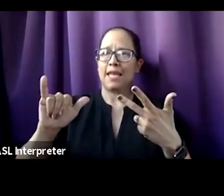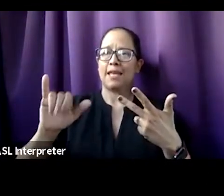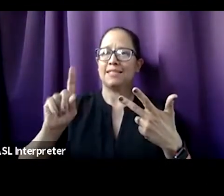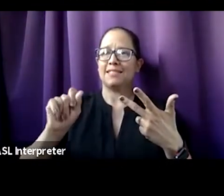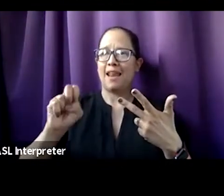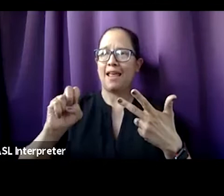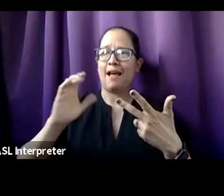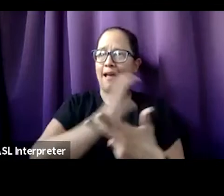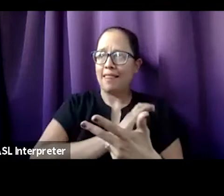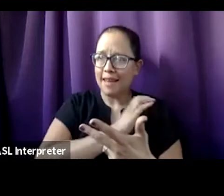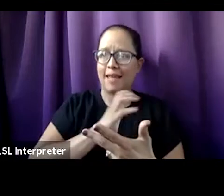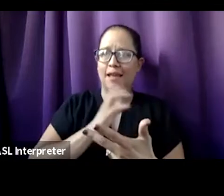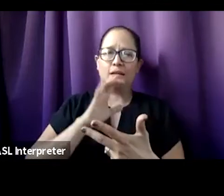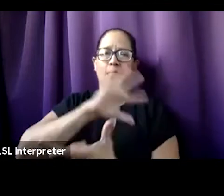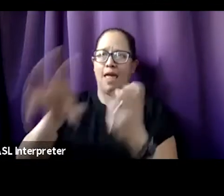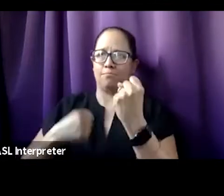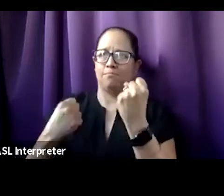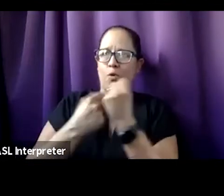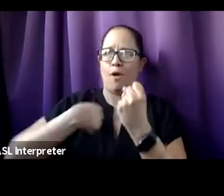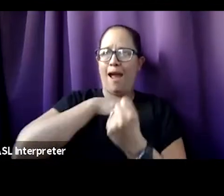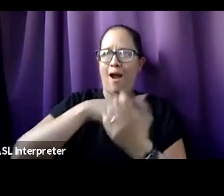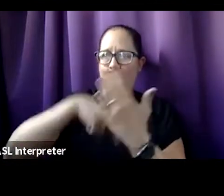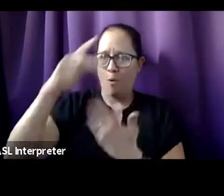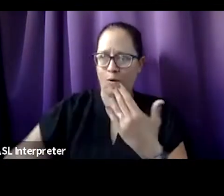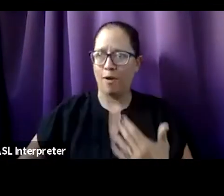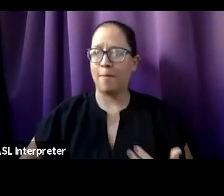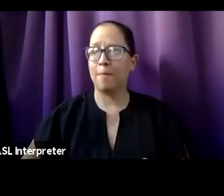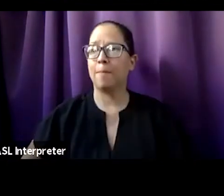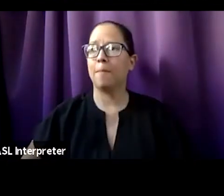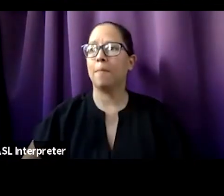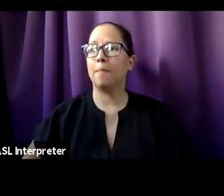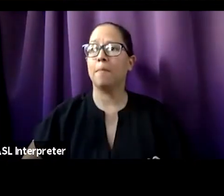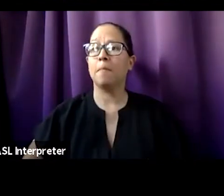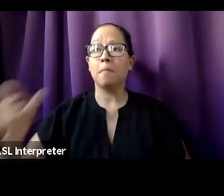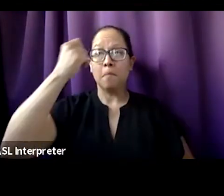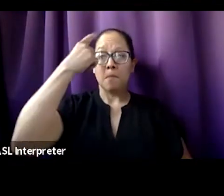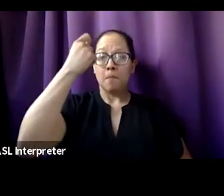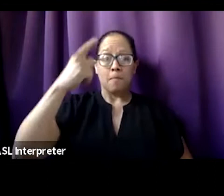You can request tech support in the chat, please do not use the chat for q&a use the q&a box.